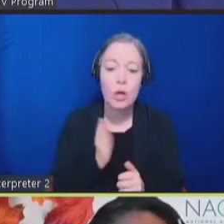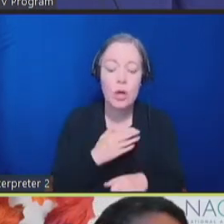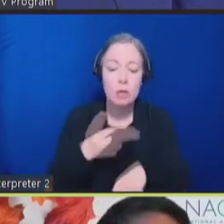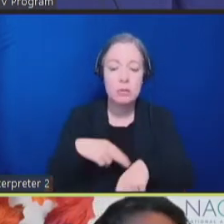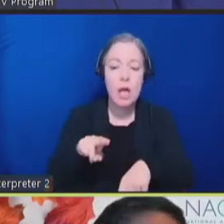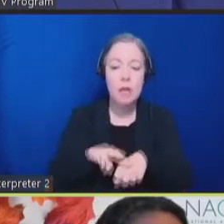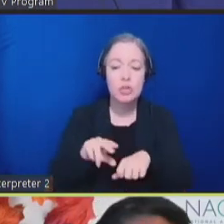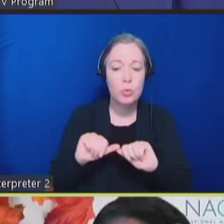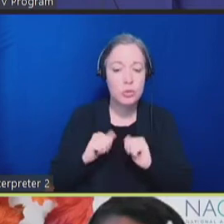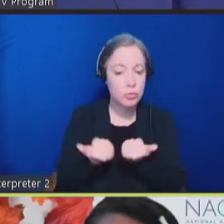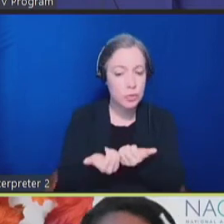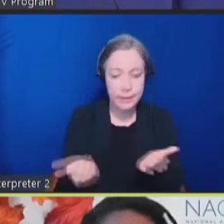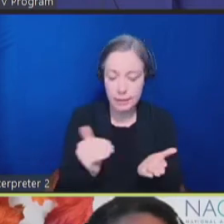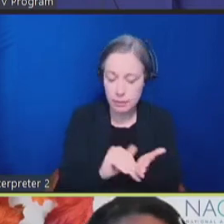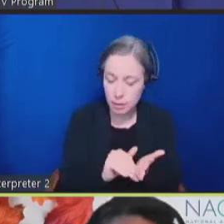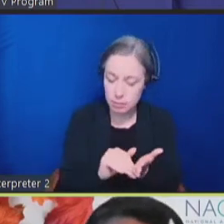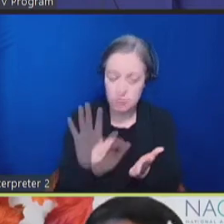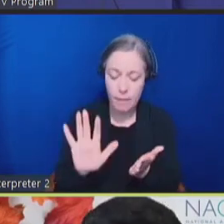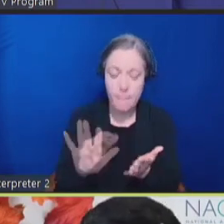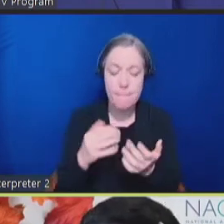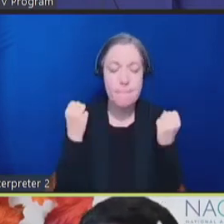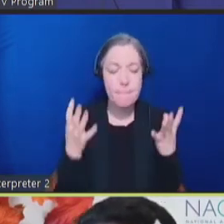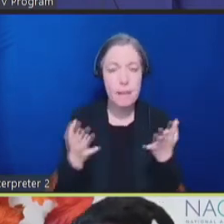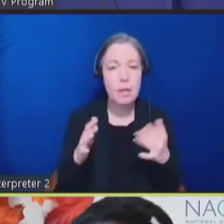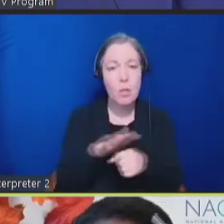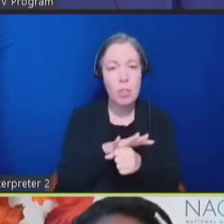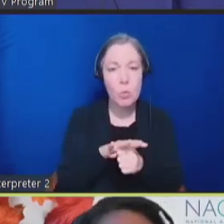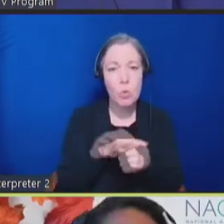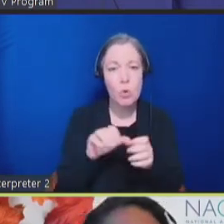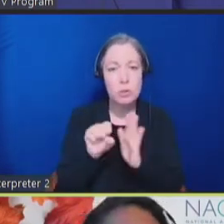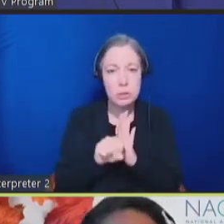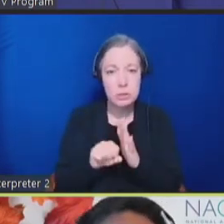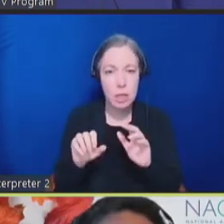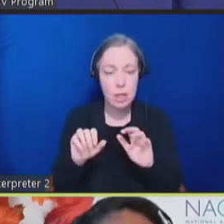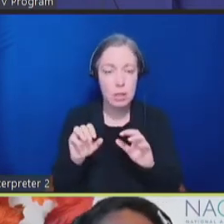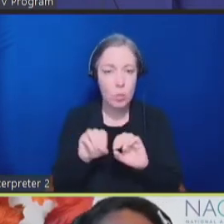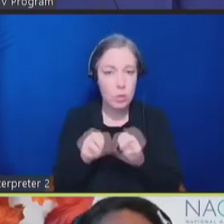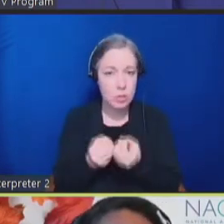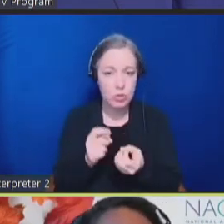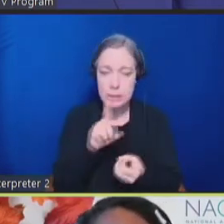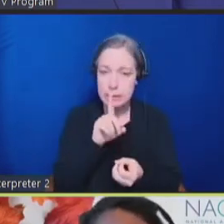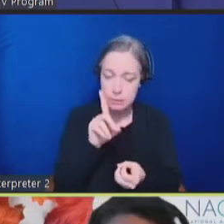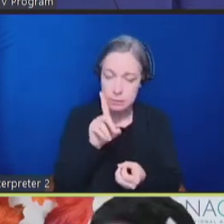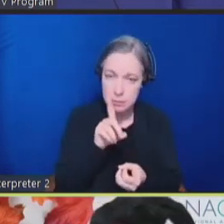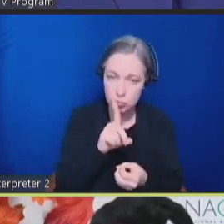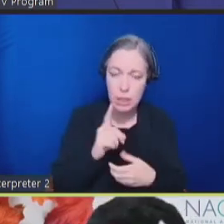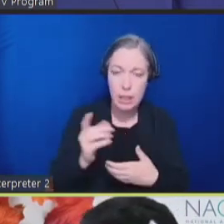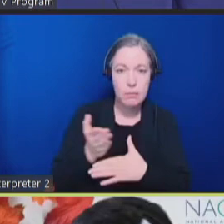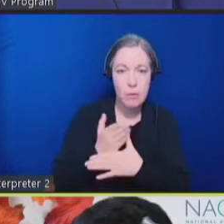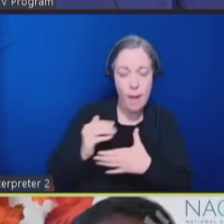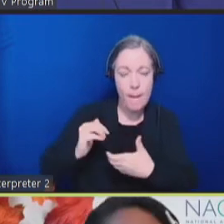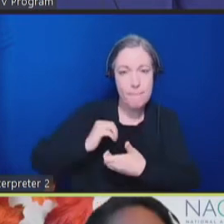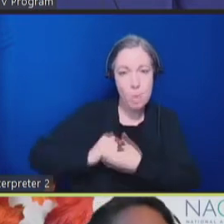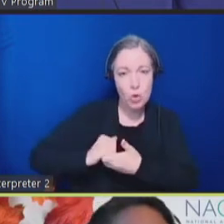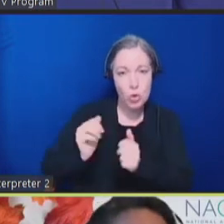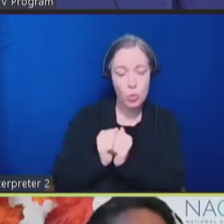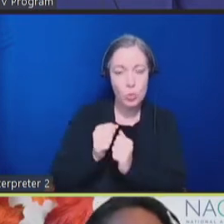again, and many local and state organizations partnered with mental health service providers,